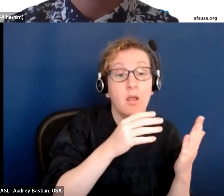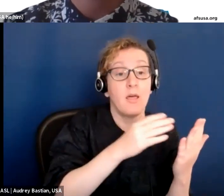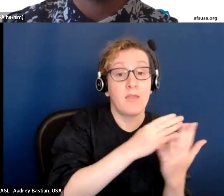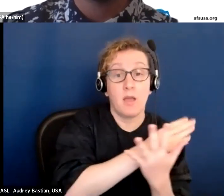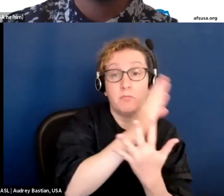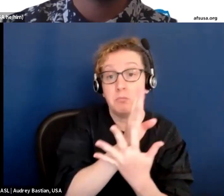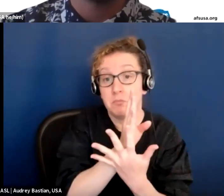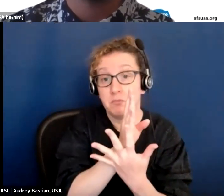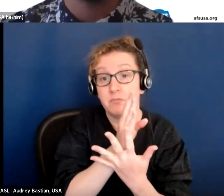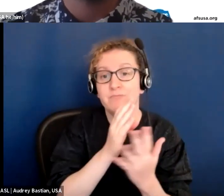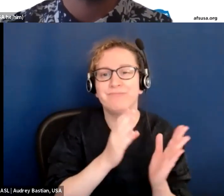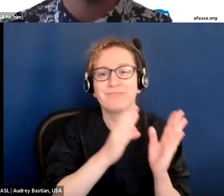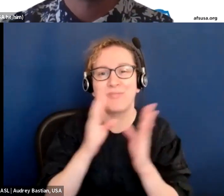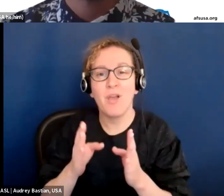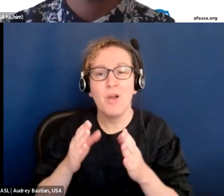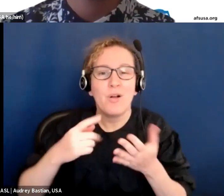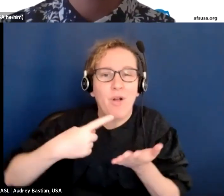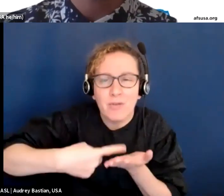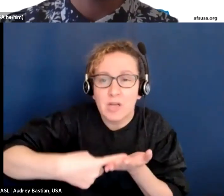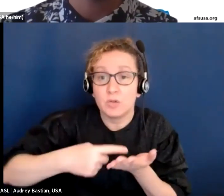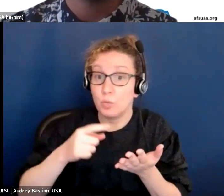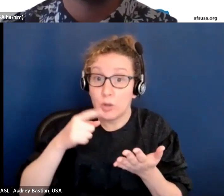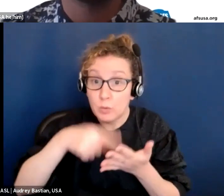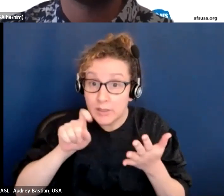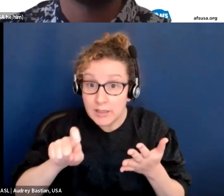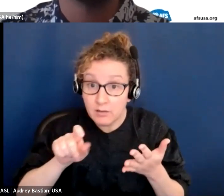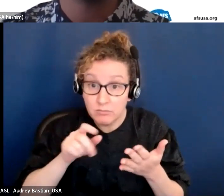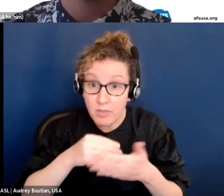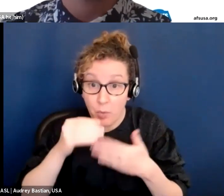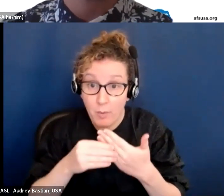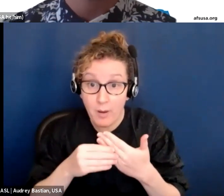are your needs, and you go on to the programs, what do we need to be aware of to ensure not